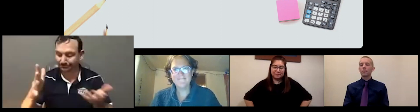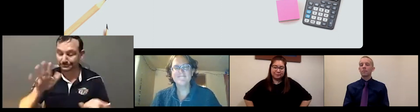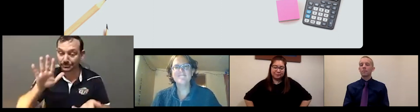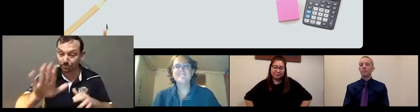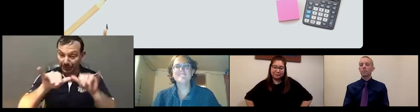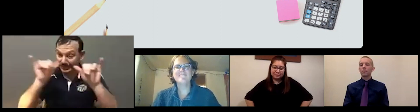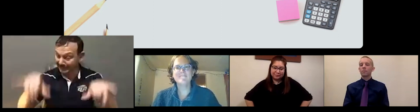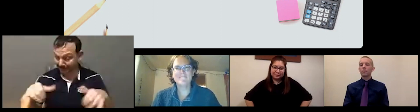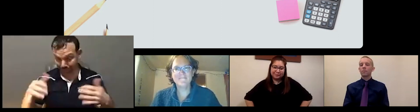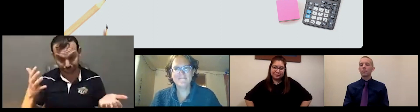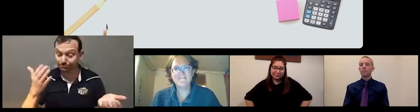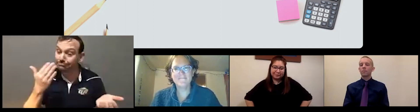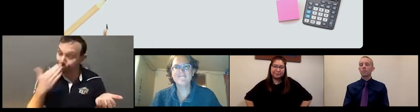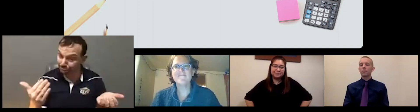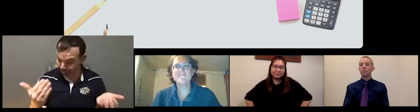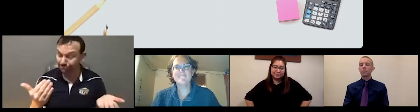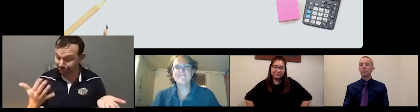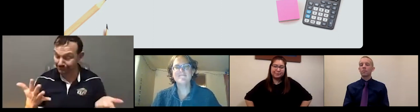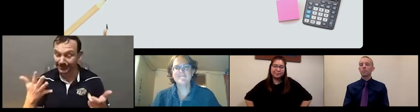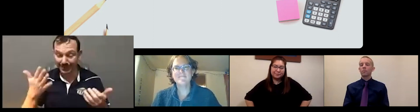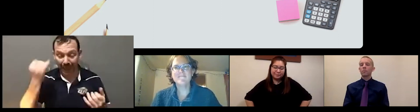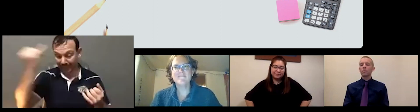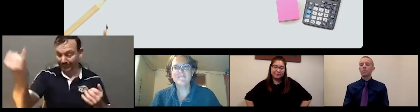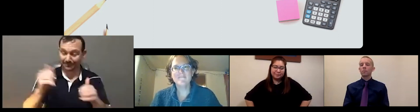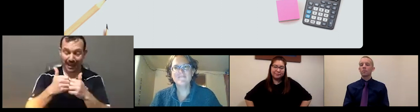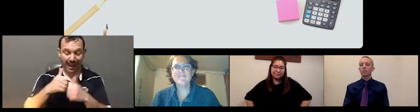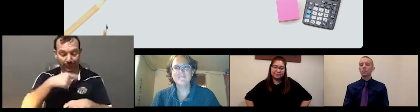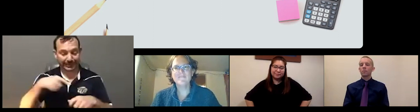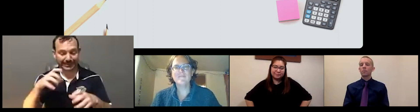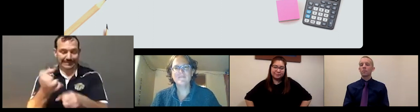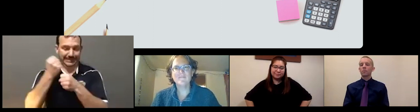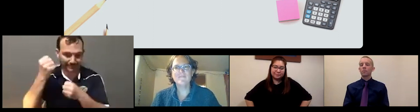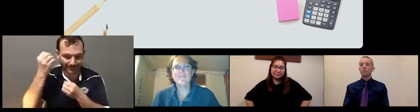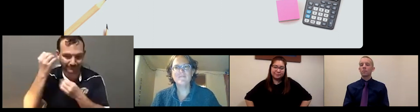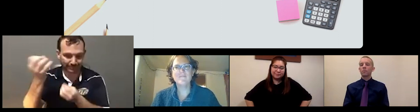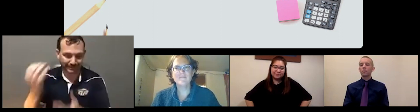Your system is a good idea of how we can get information.